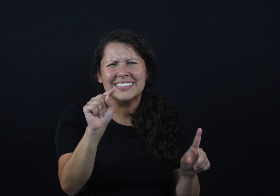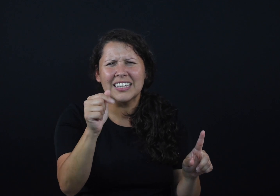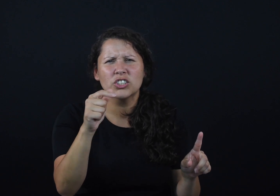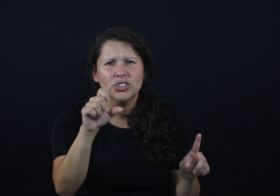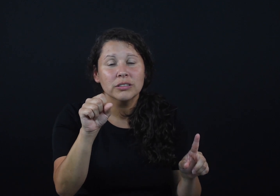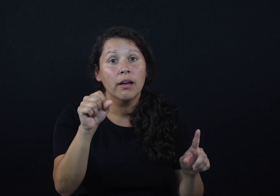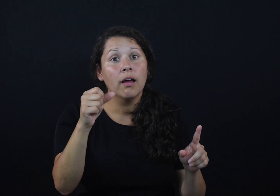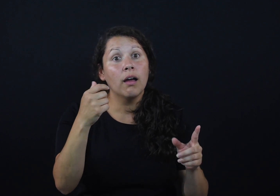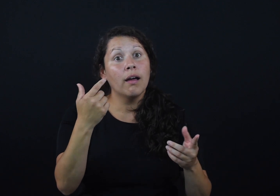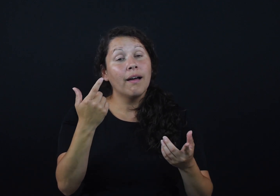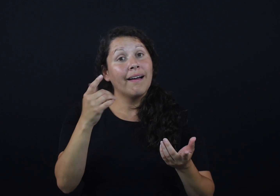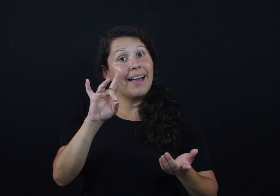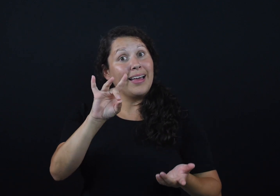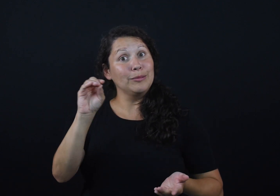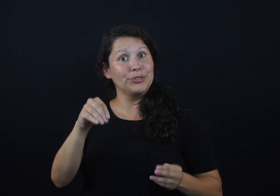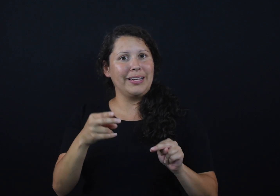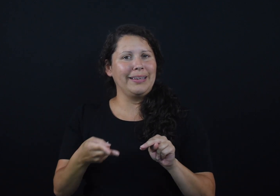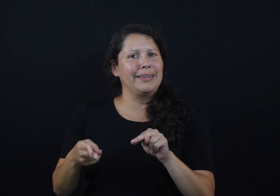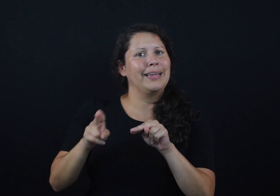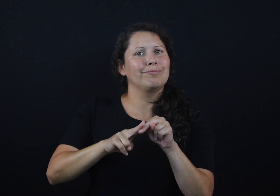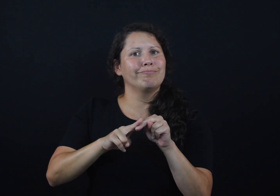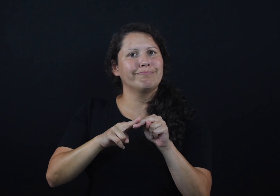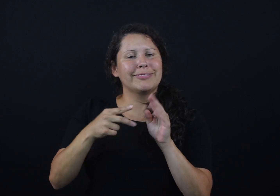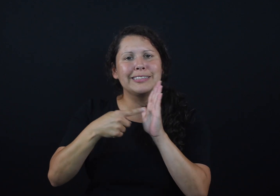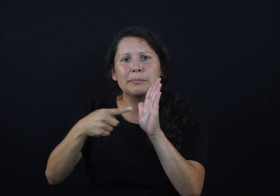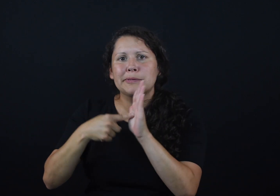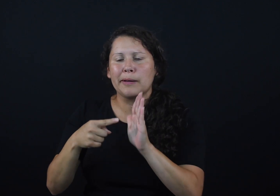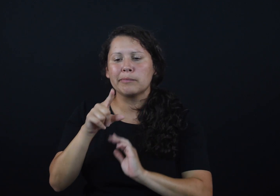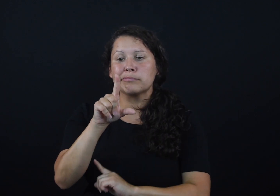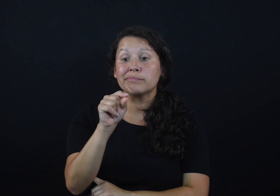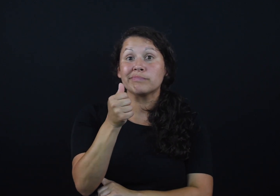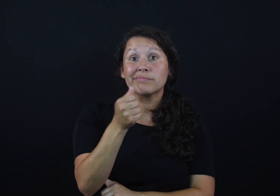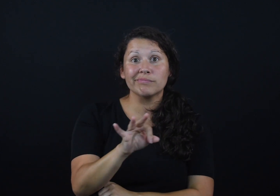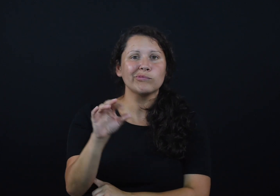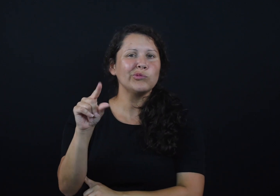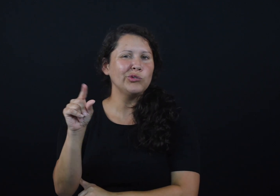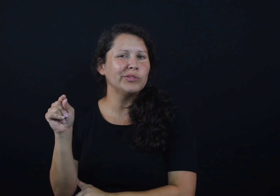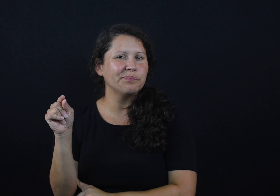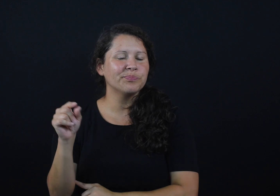the early, more symptomatic stages increased 8% from 2019 to 2020.